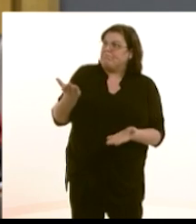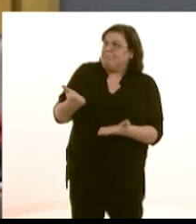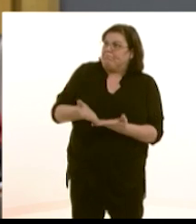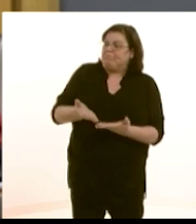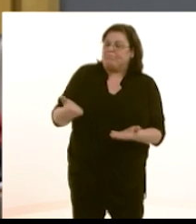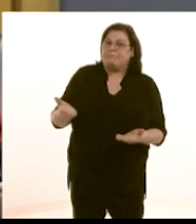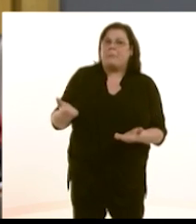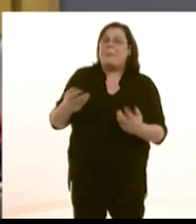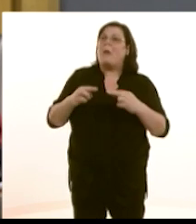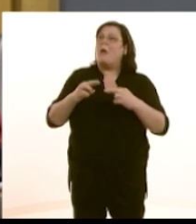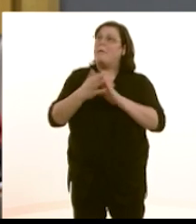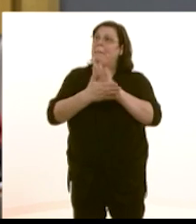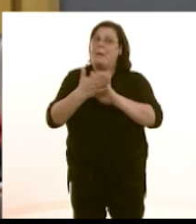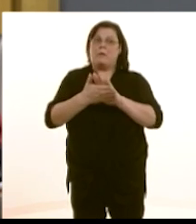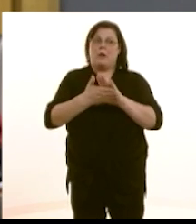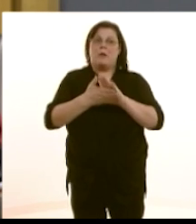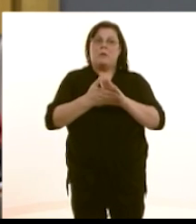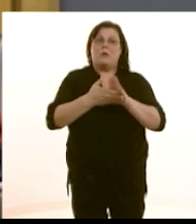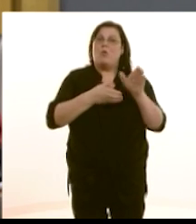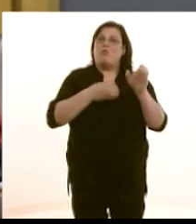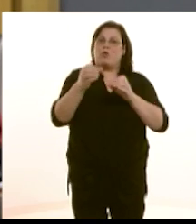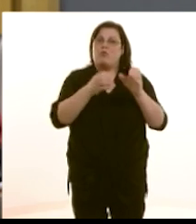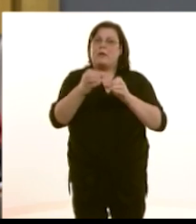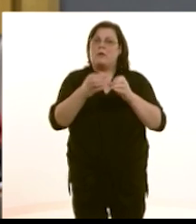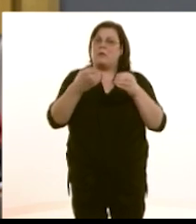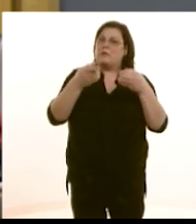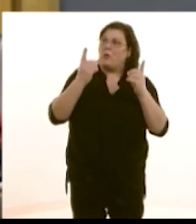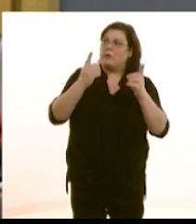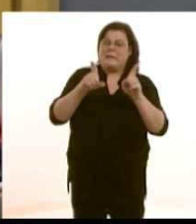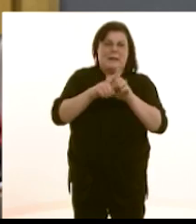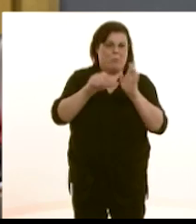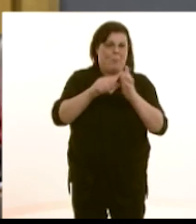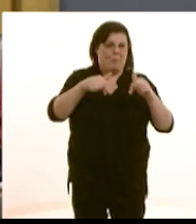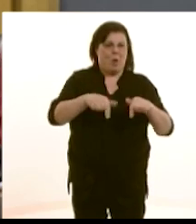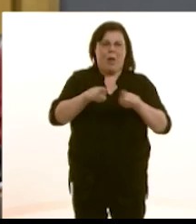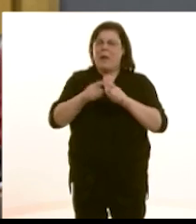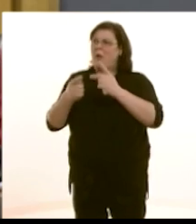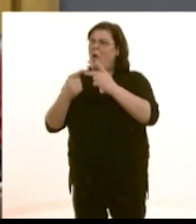to recruiting consultants is the same right throughout the UK, why are patients in Wales